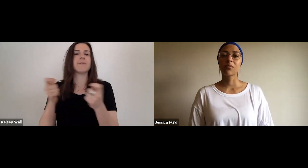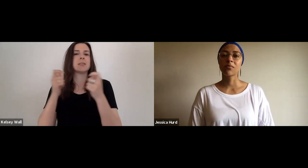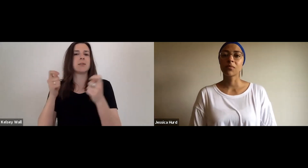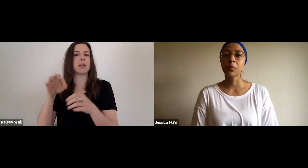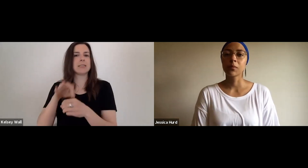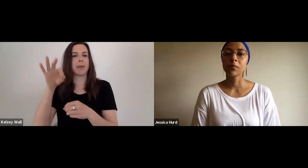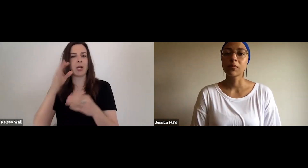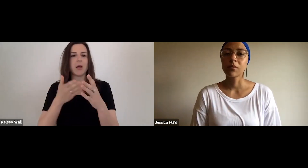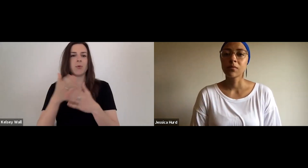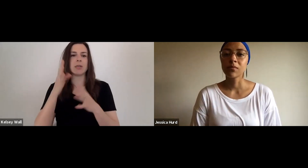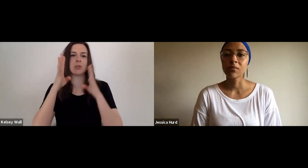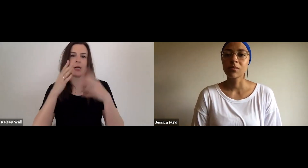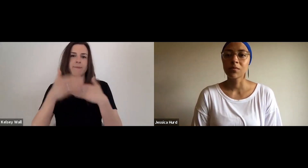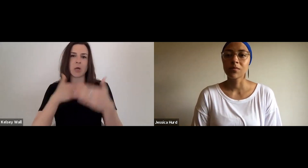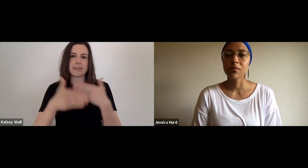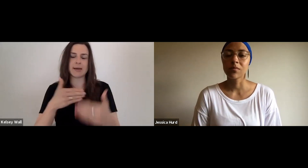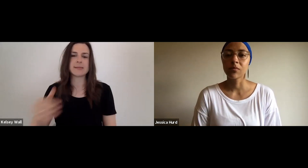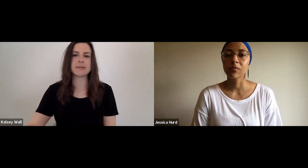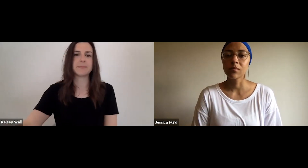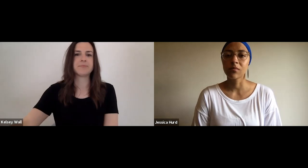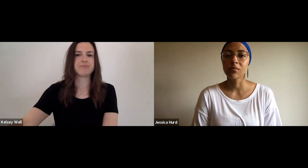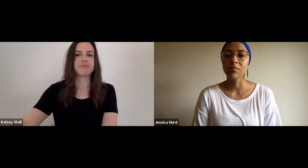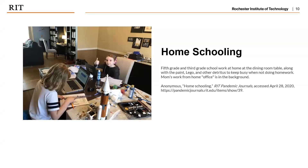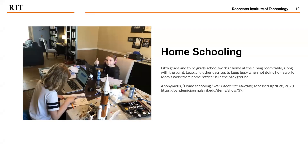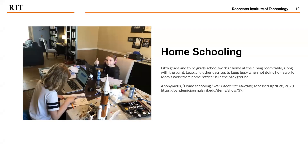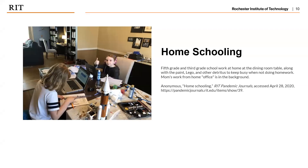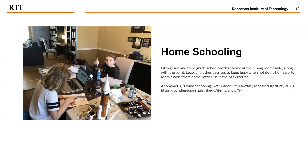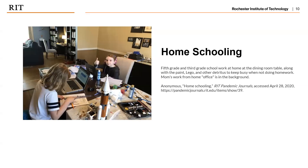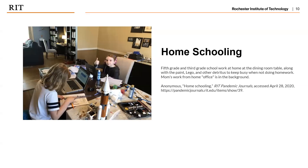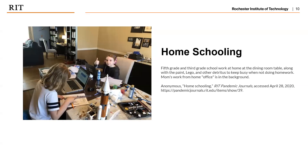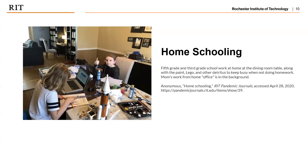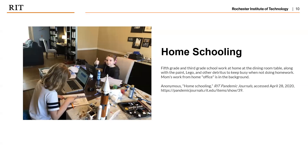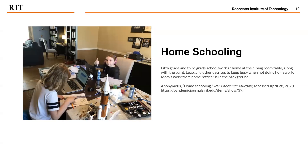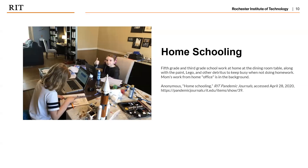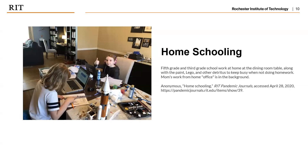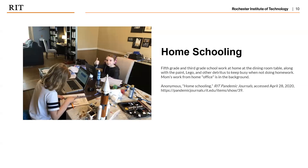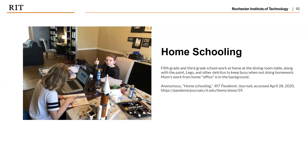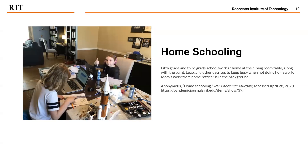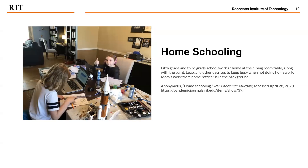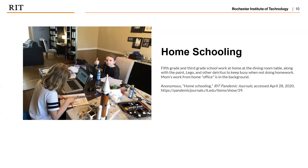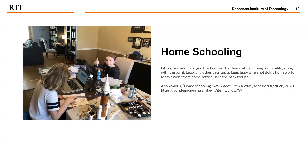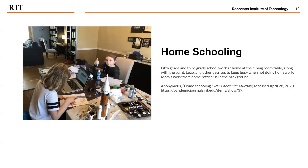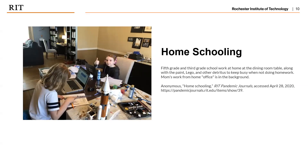but this shows how one person was able to still connect and show the spirit of that festival